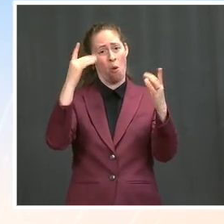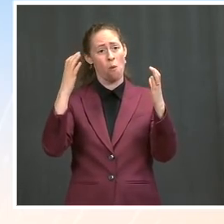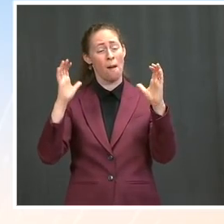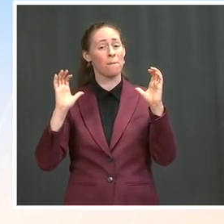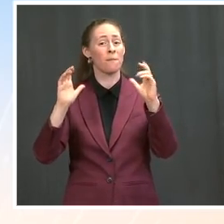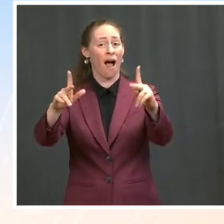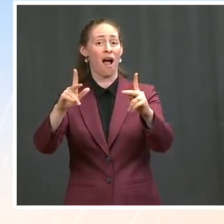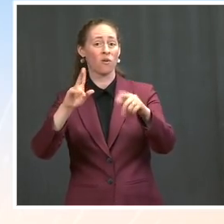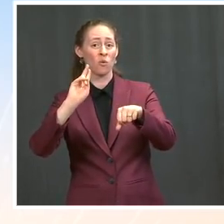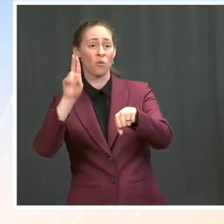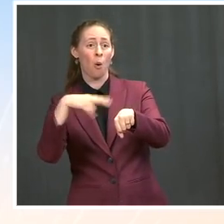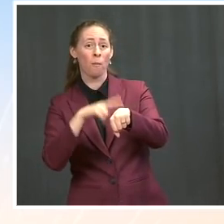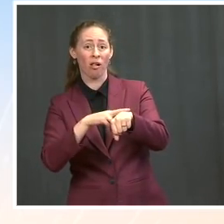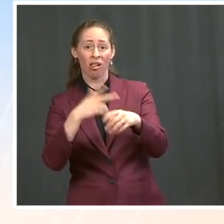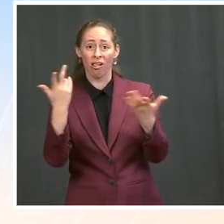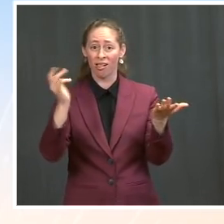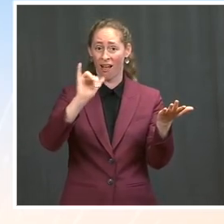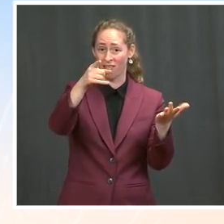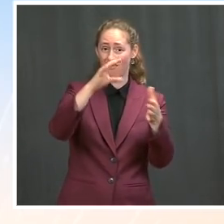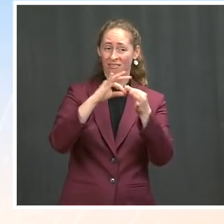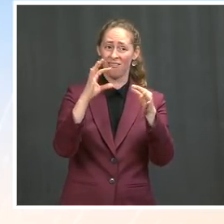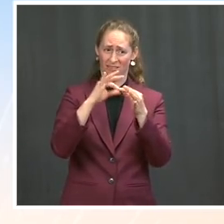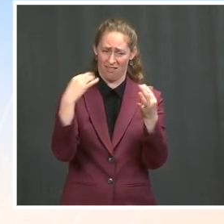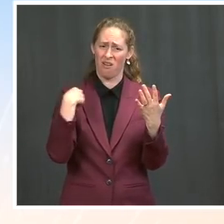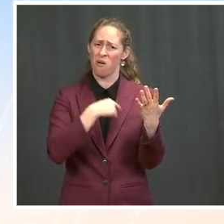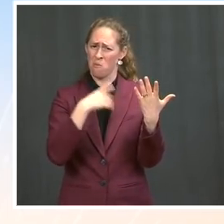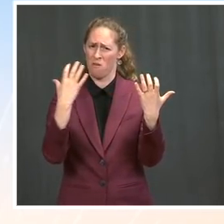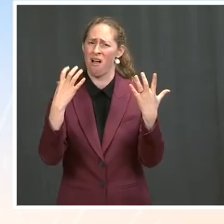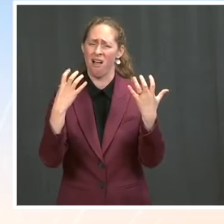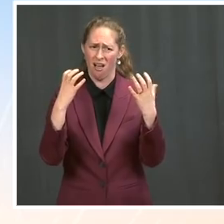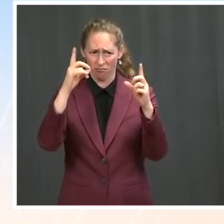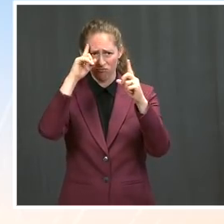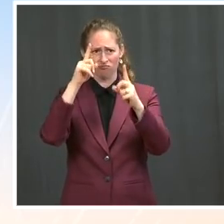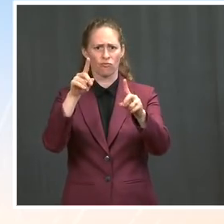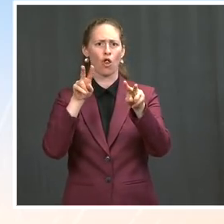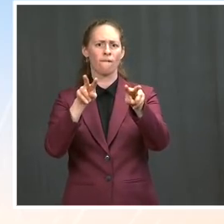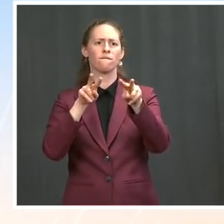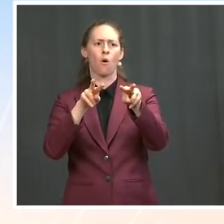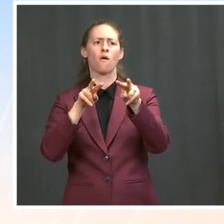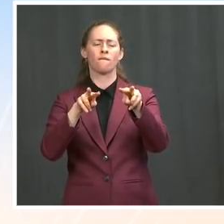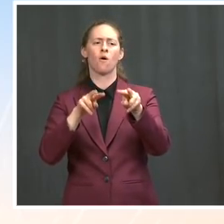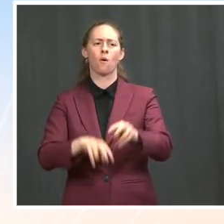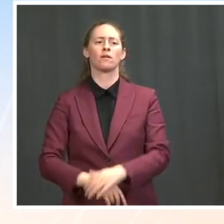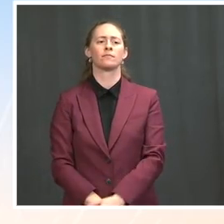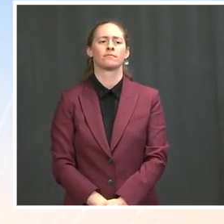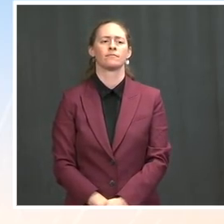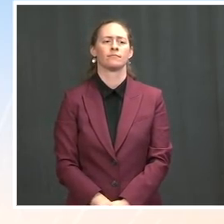And we're looking forward to doing that even here at the ri- -- White House. As you know, we're -- we've invited 1,000 --